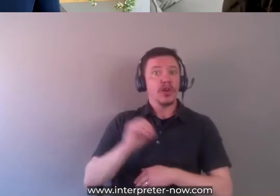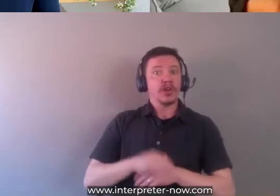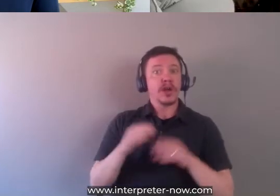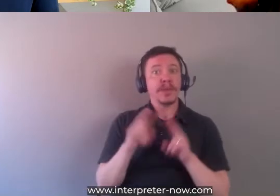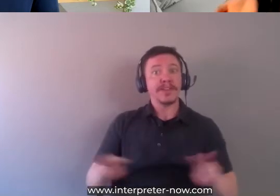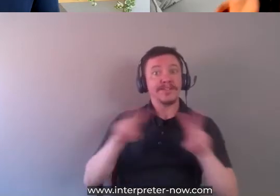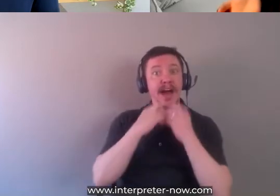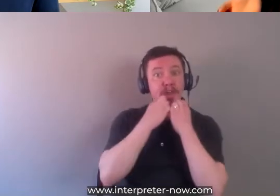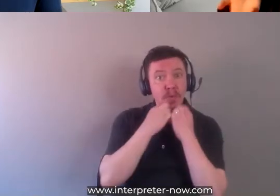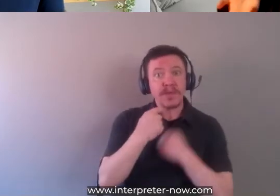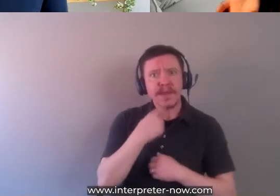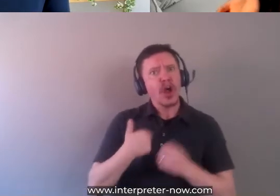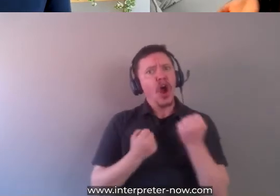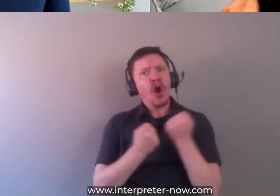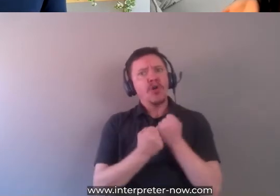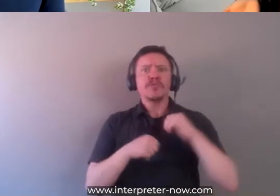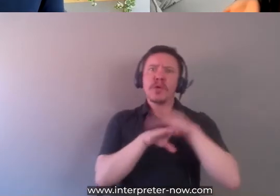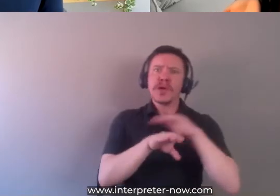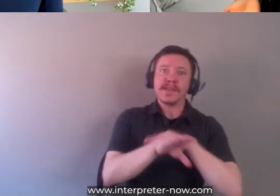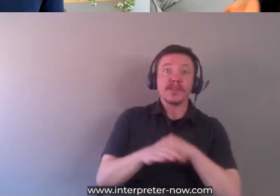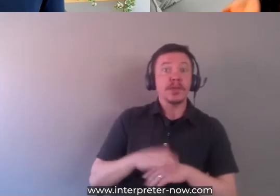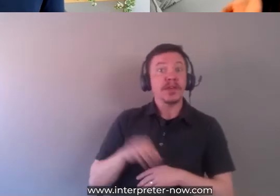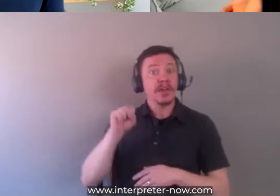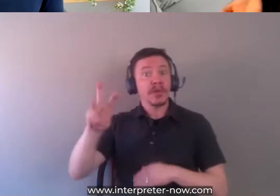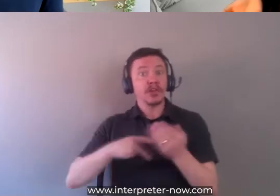but you have a software programme that penalizes workers for getting up to use the bathroom